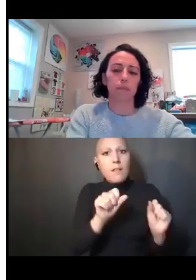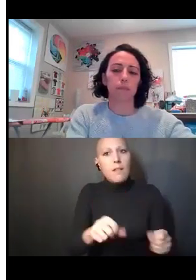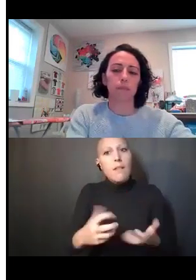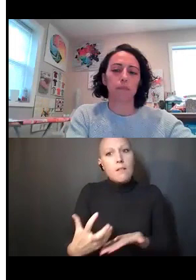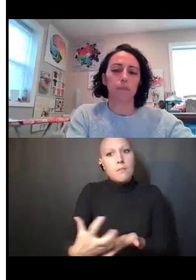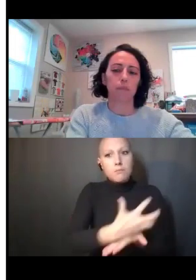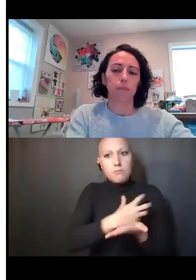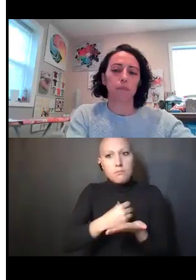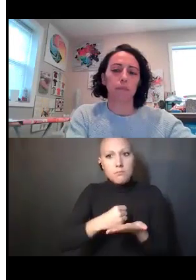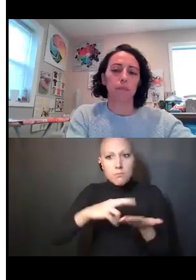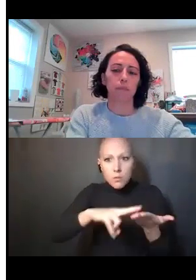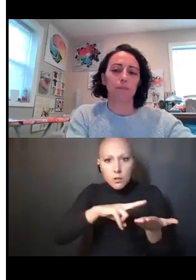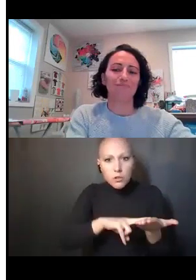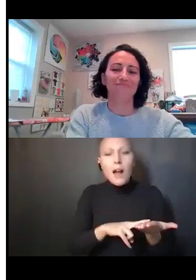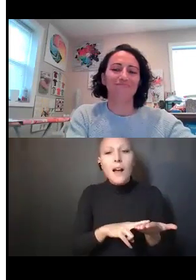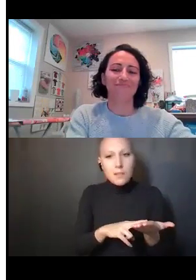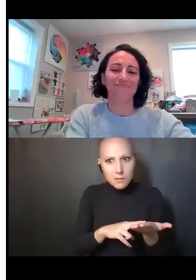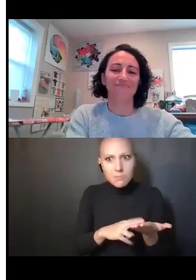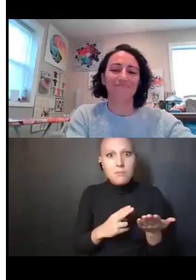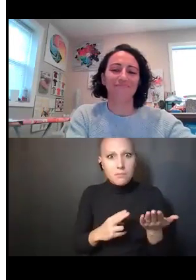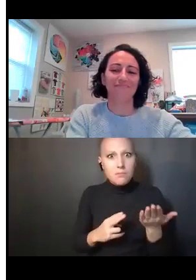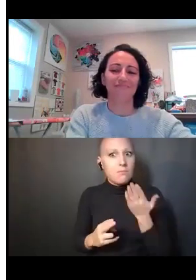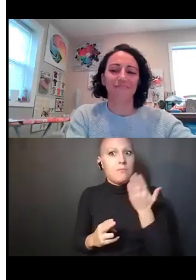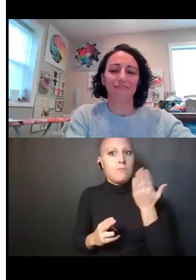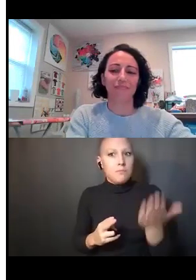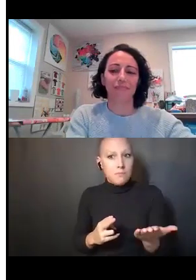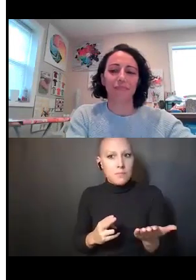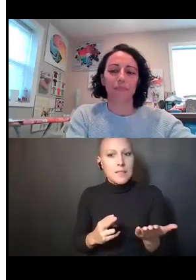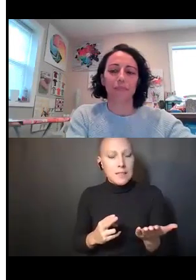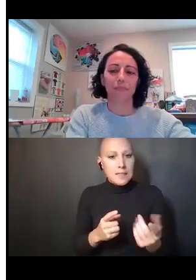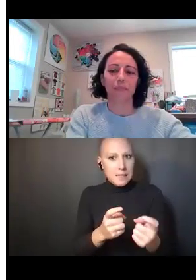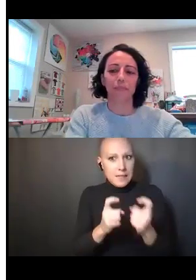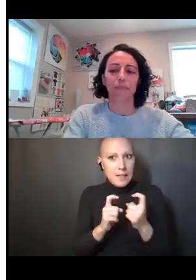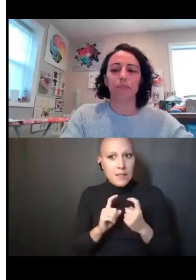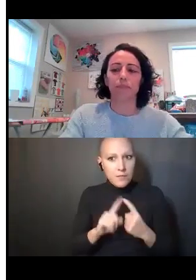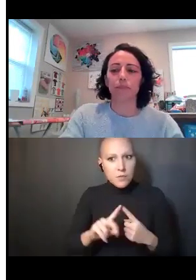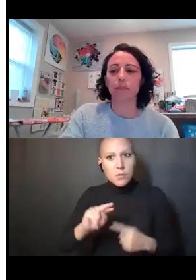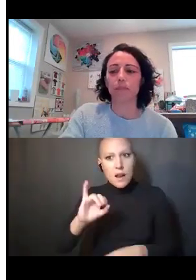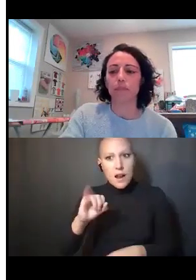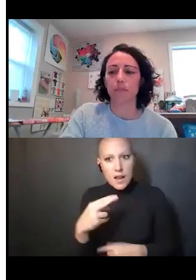and submit those to us so that we can actually look and help them make some of these determinations